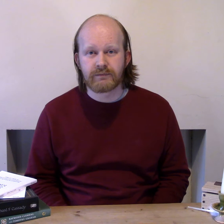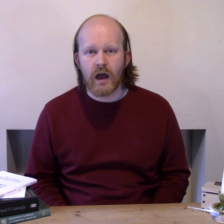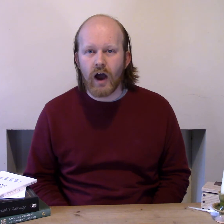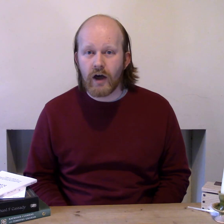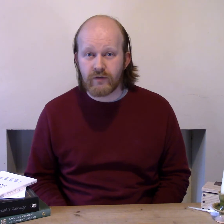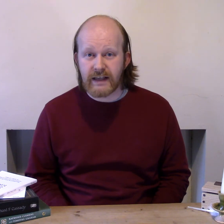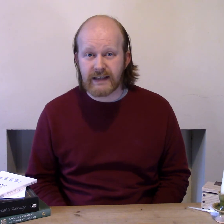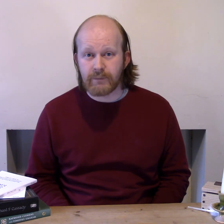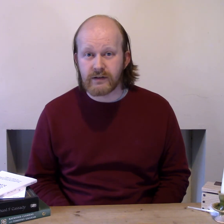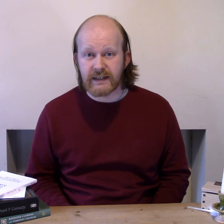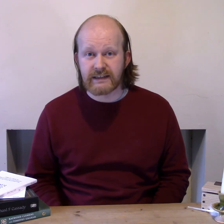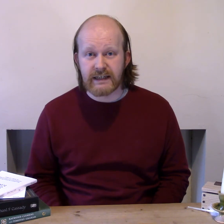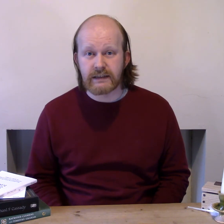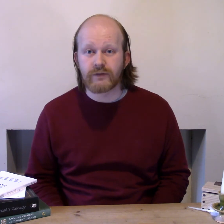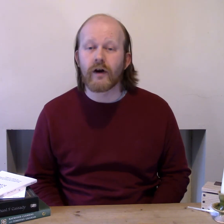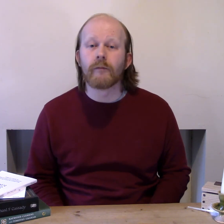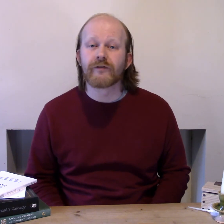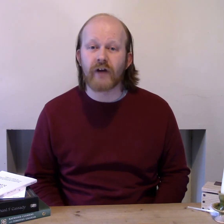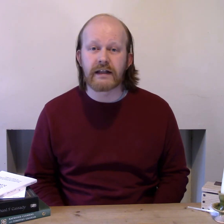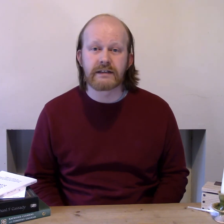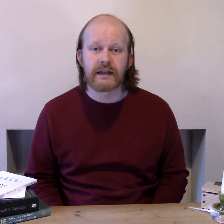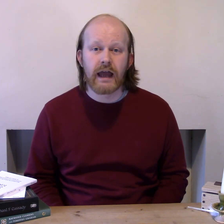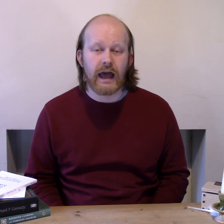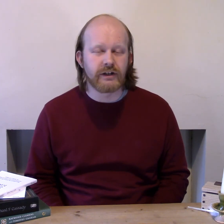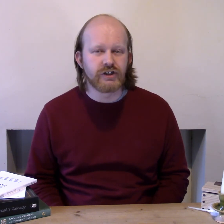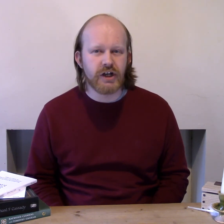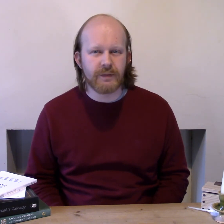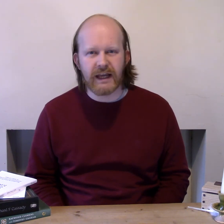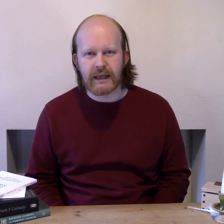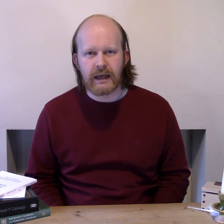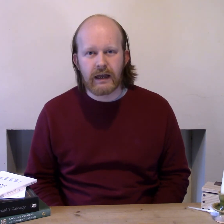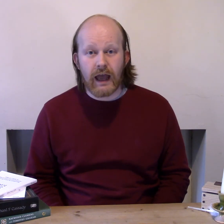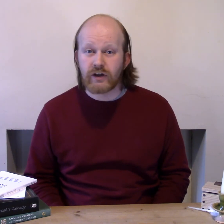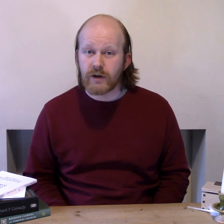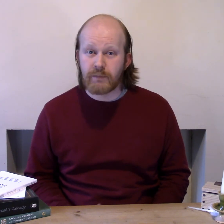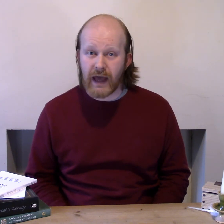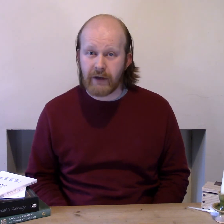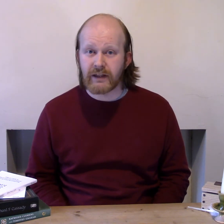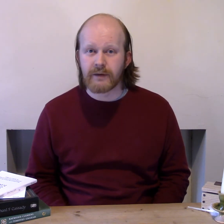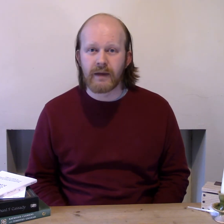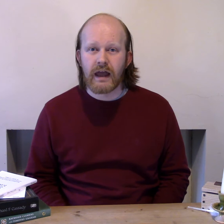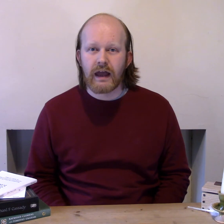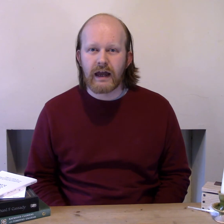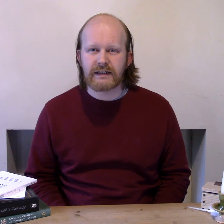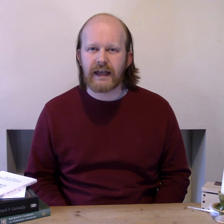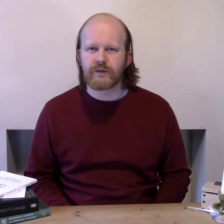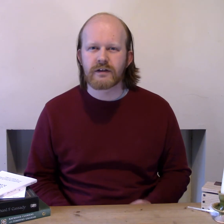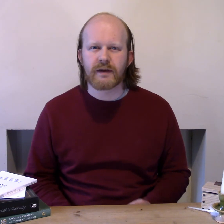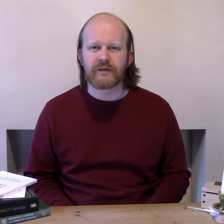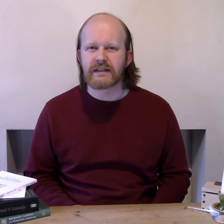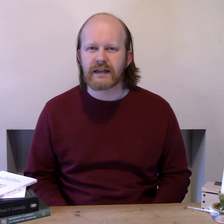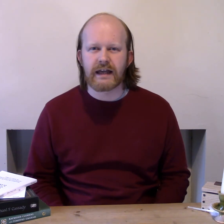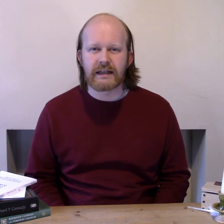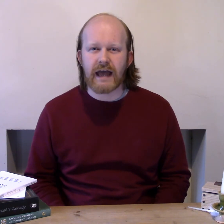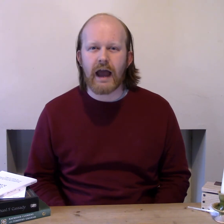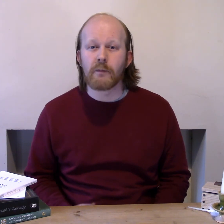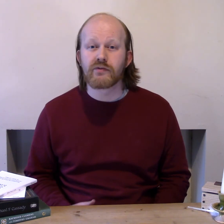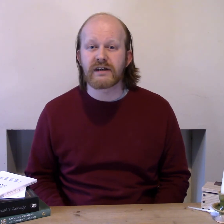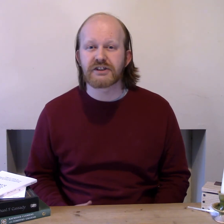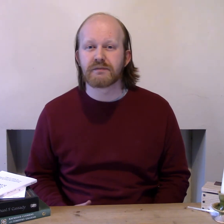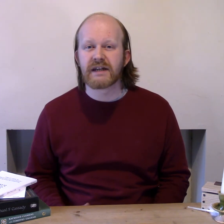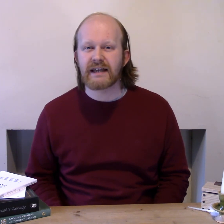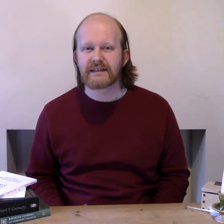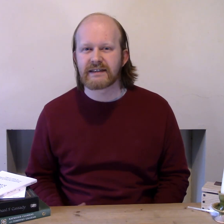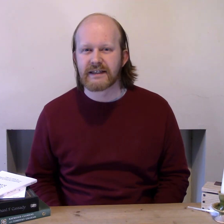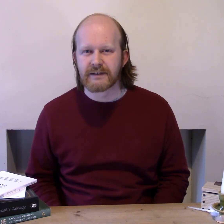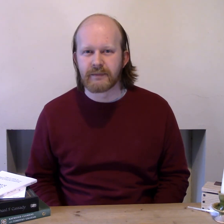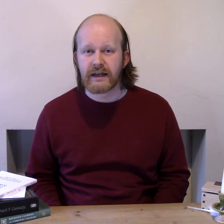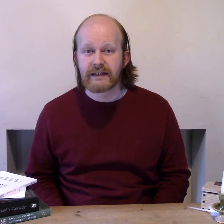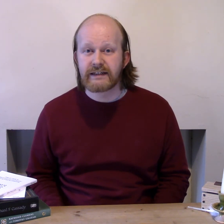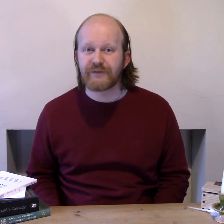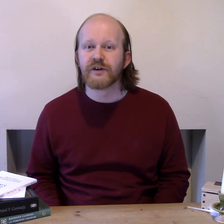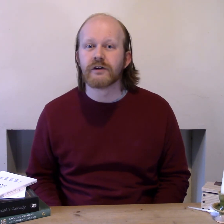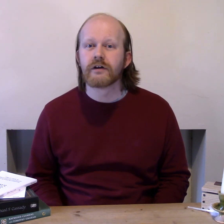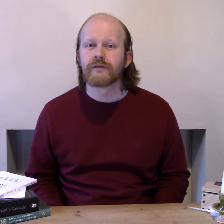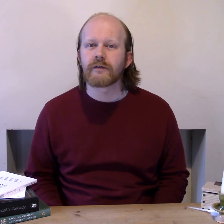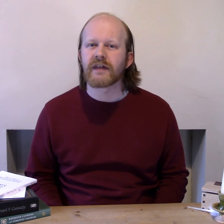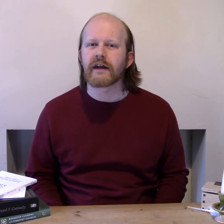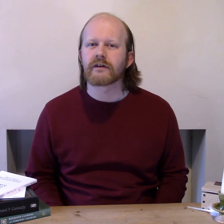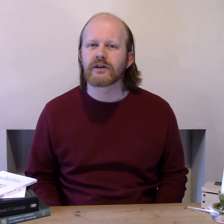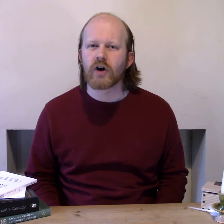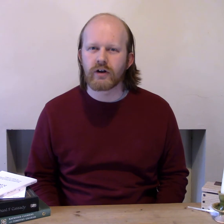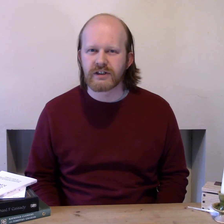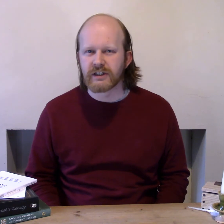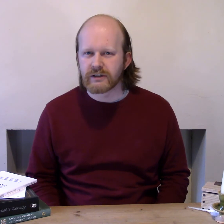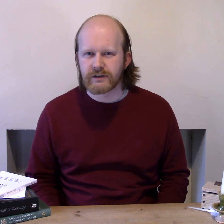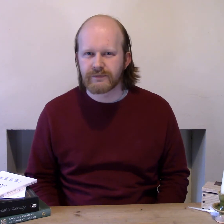Other examples exist from France and Germany, and comparing them gives us an insight as to how British monasticism differed from that of the continent.